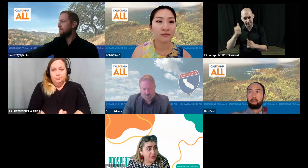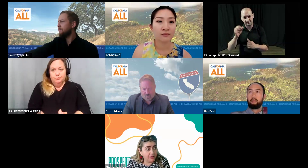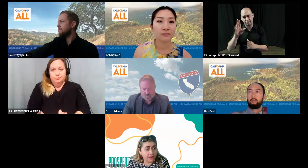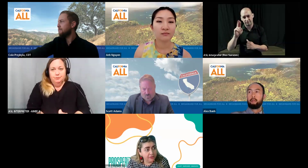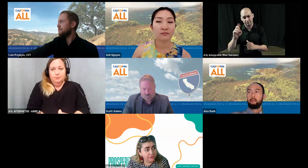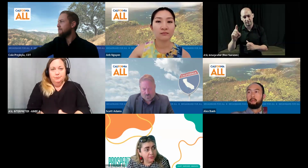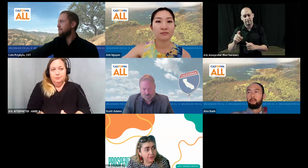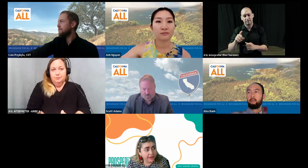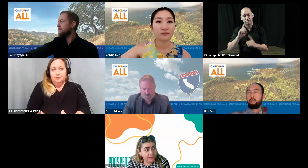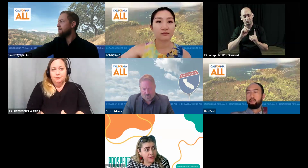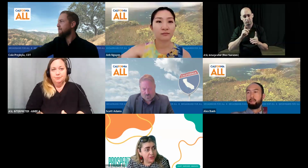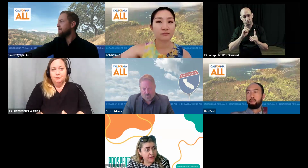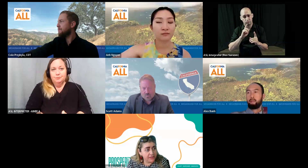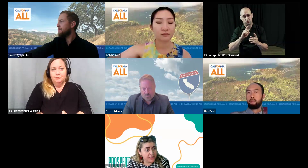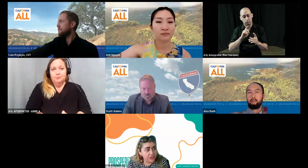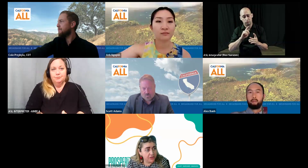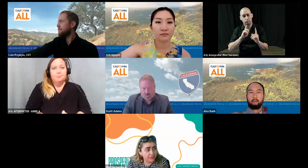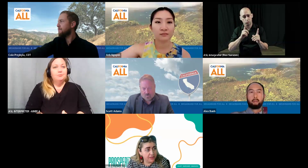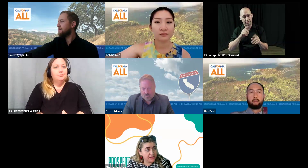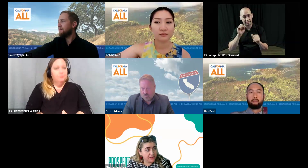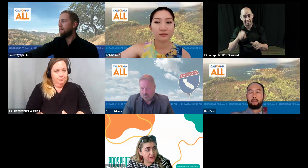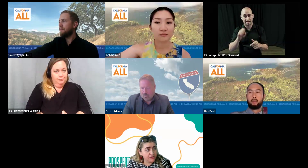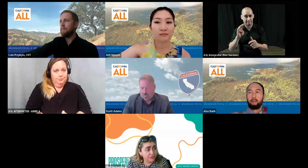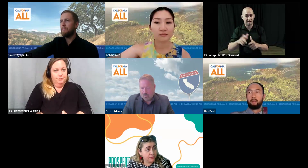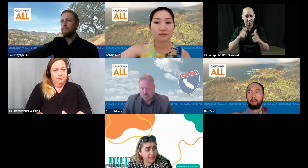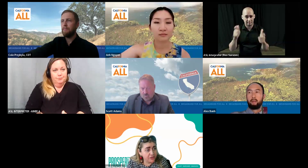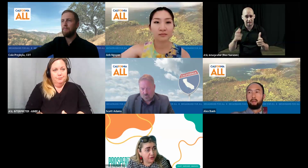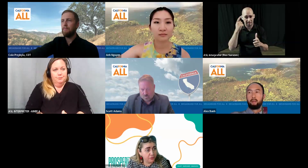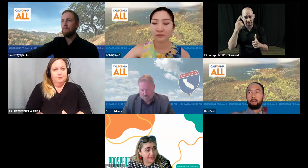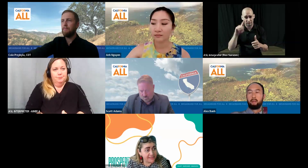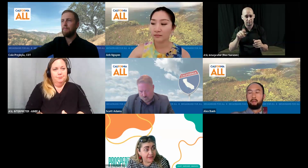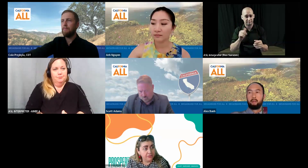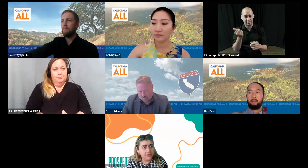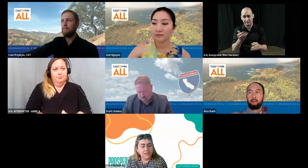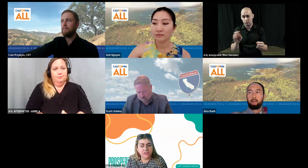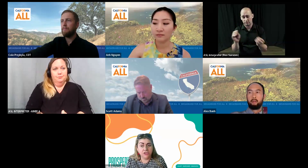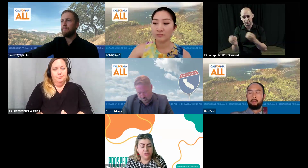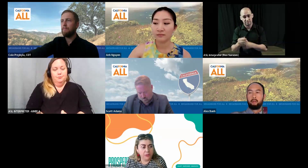be a lot for an emerging organization. I think it's almost a full-time job for myself to just